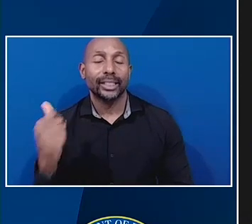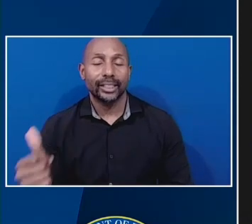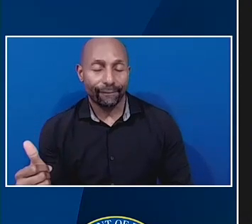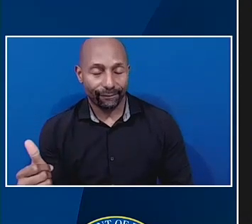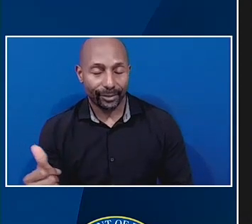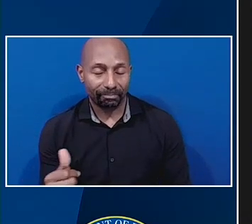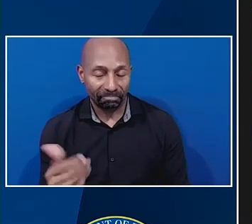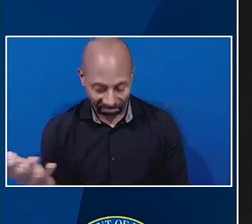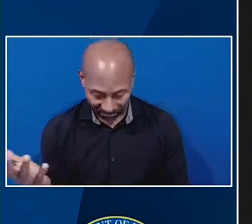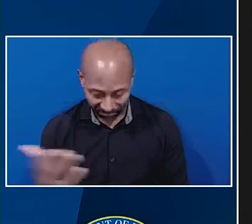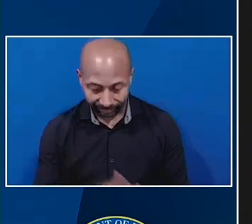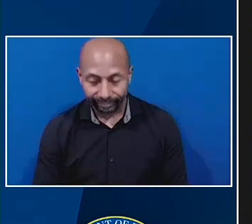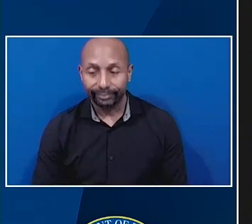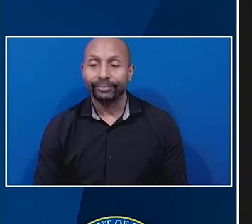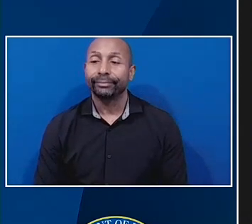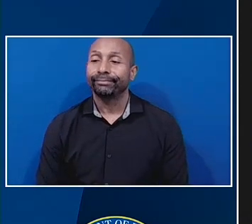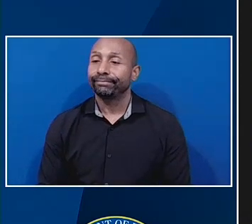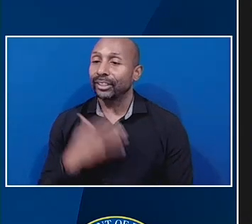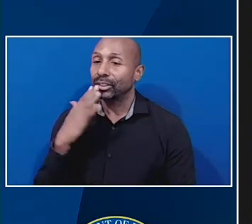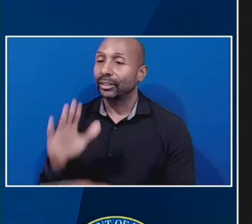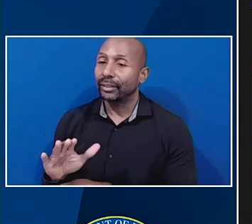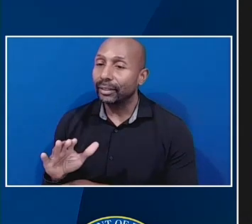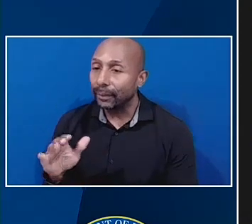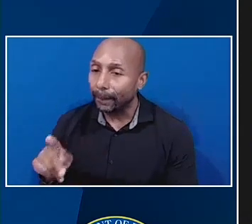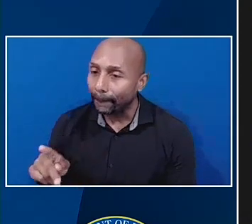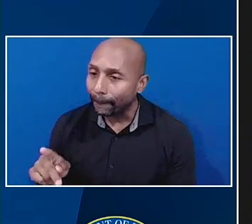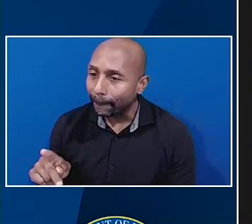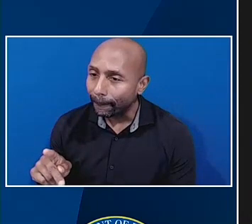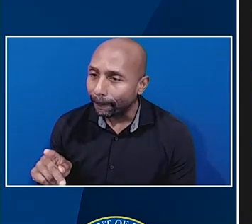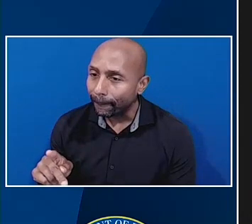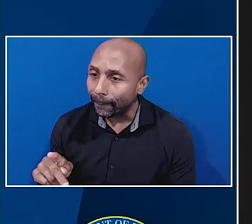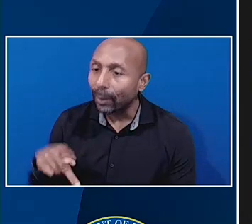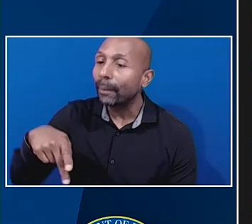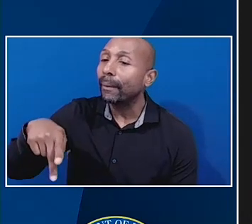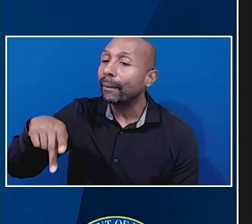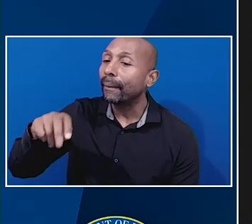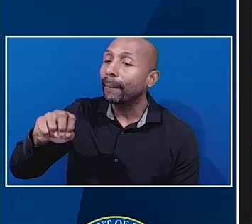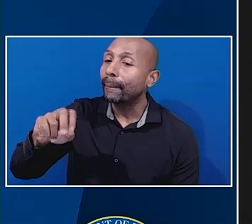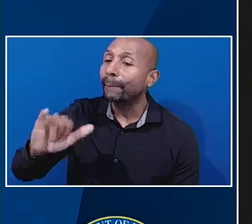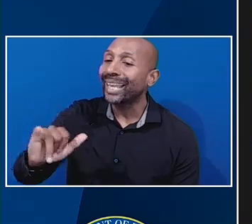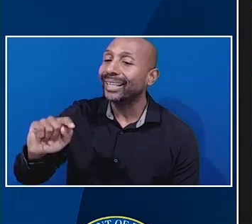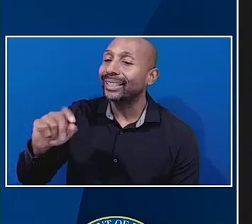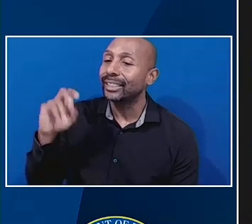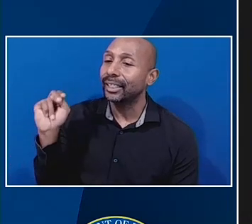Okay. Good afternoon. Peyton. Hello. Good afternoon. I'm Peyton Weber.